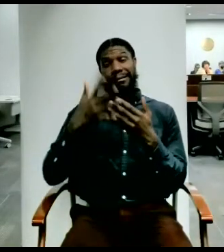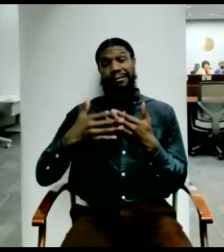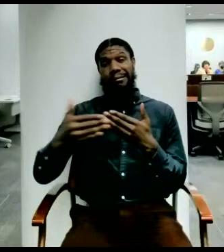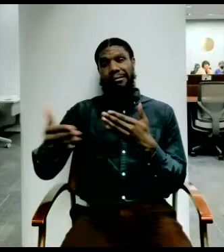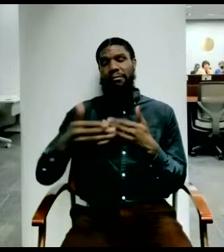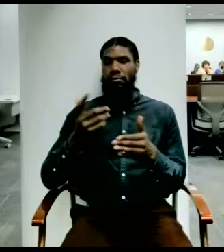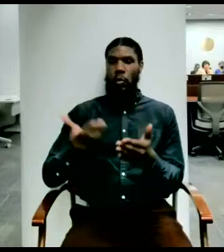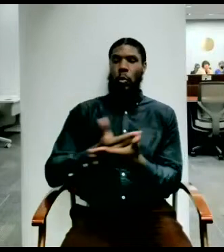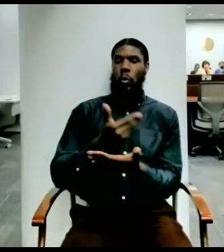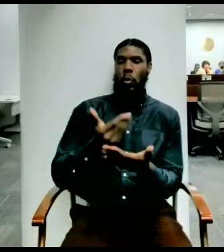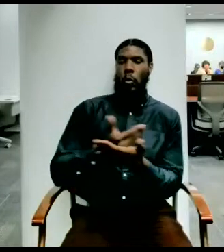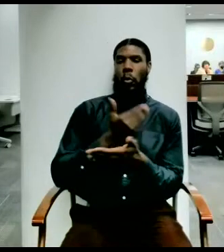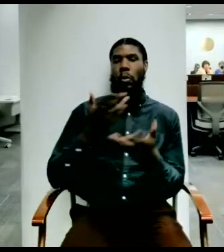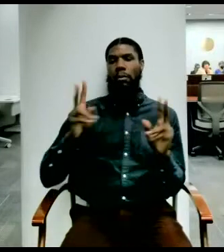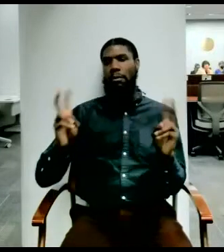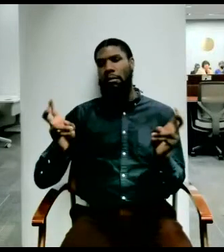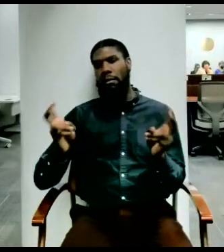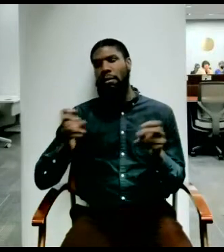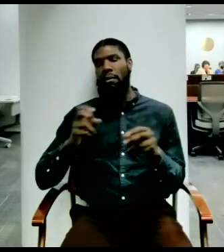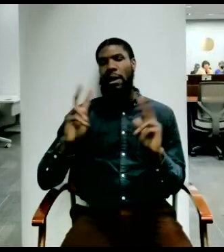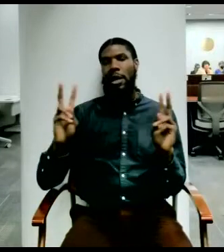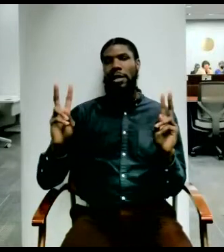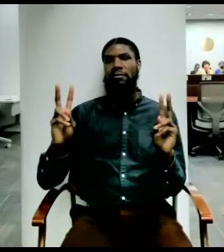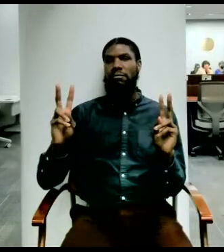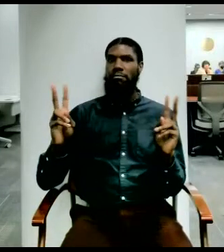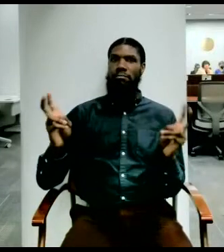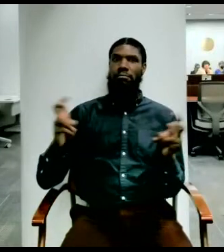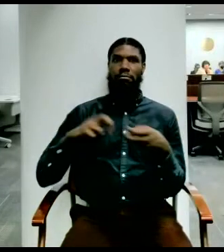kind of newer kinds of issues that we had not dealt with before.